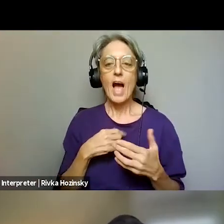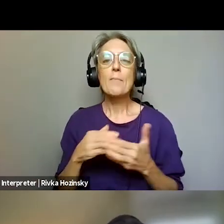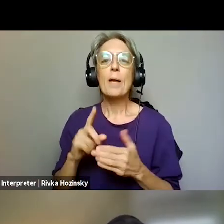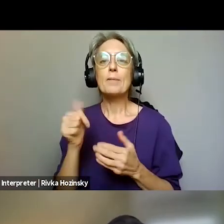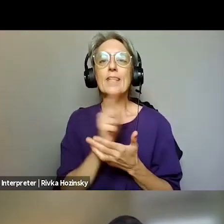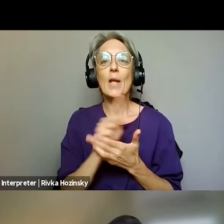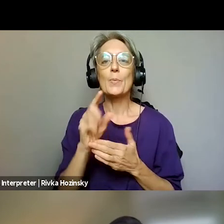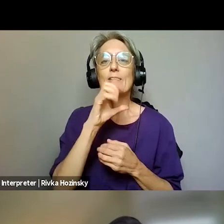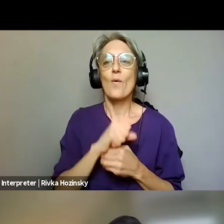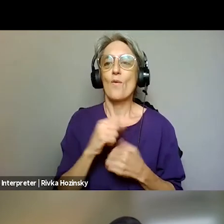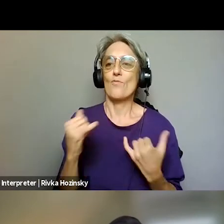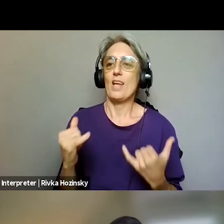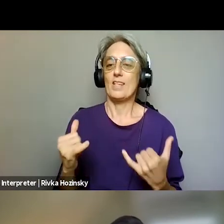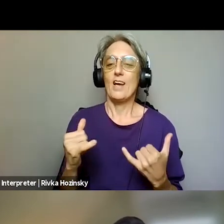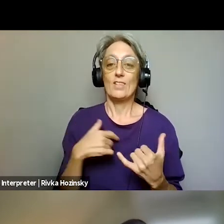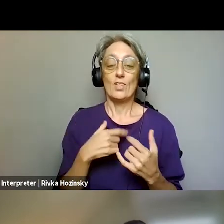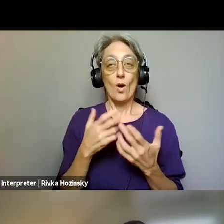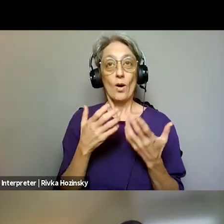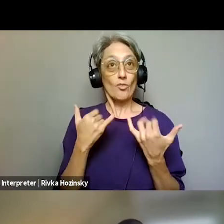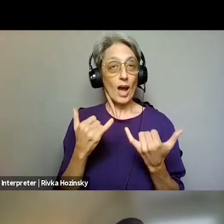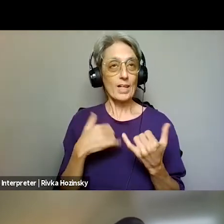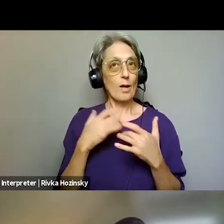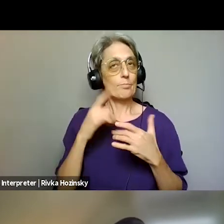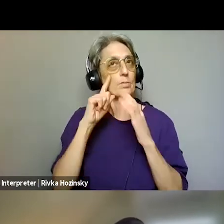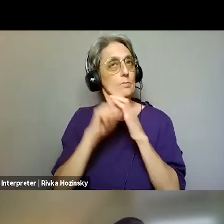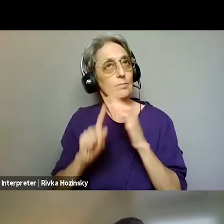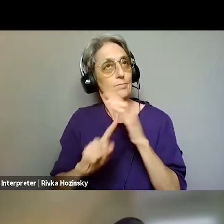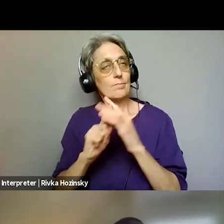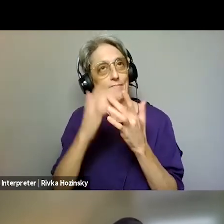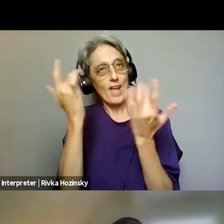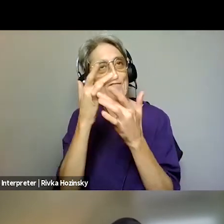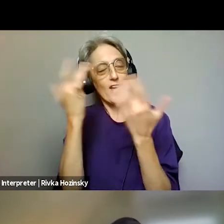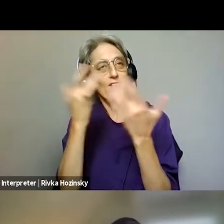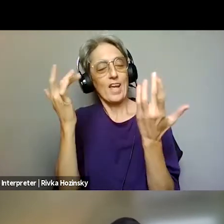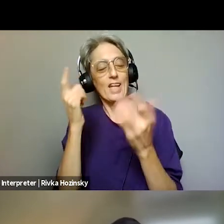very quickly leaving my mind these days. So if it comes back I’ll fill in the blank.